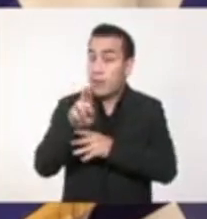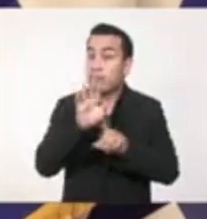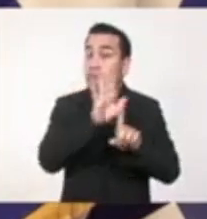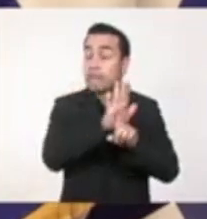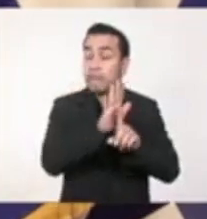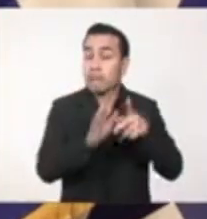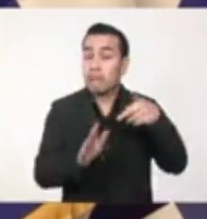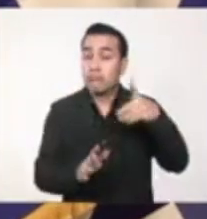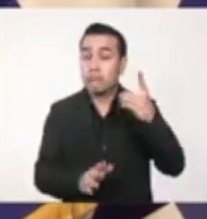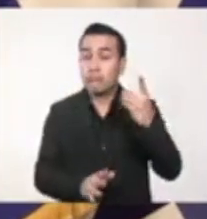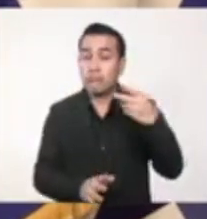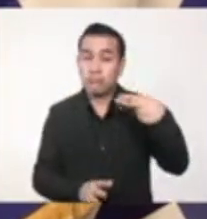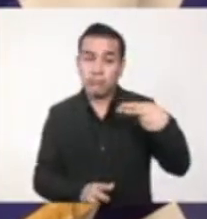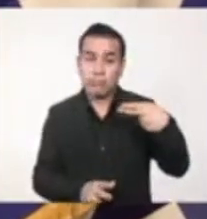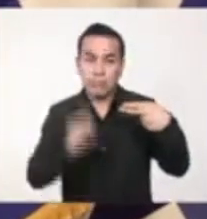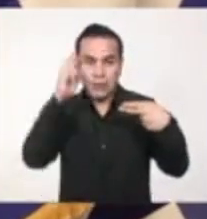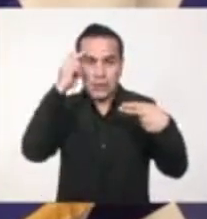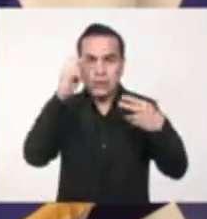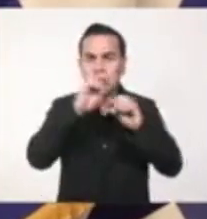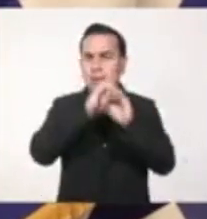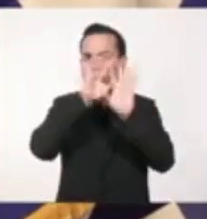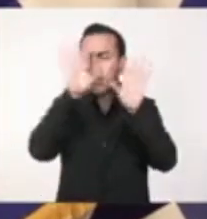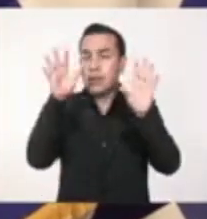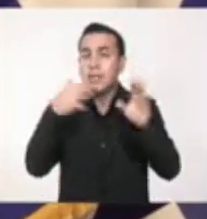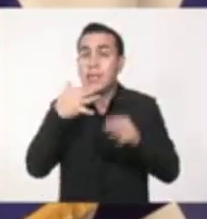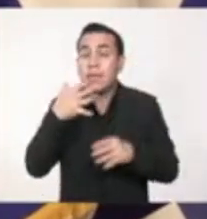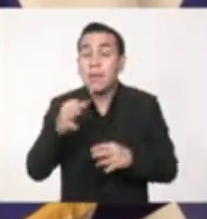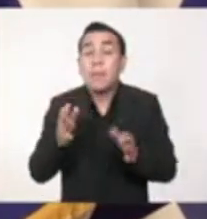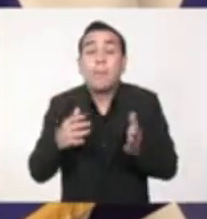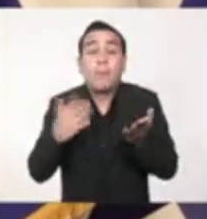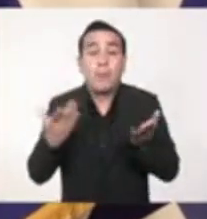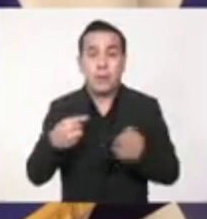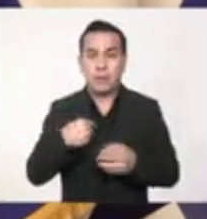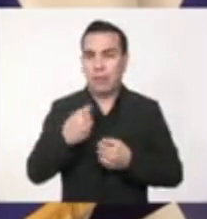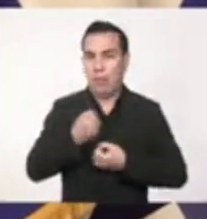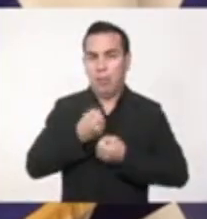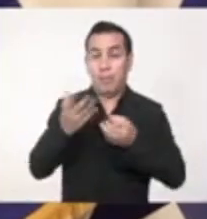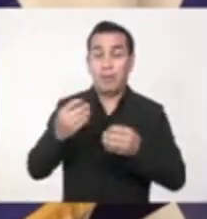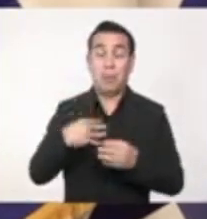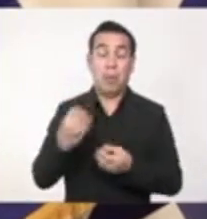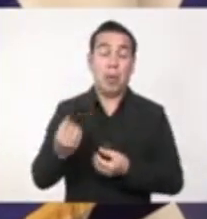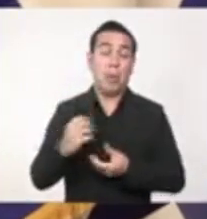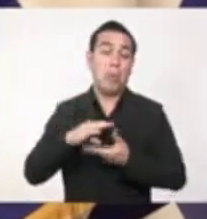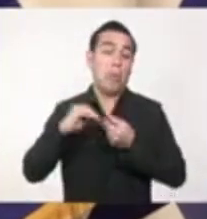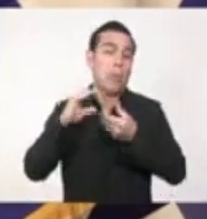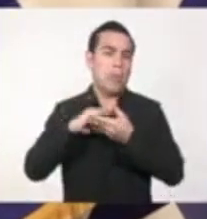that is a notorious fact and not only notorious because I say so or because they told me or I 'm telling them how we say the